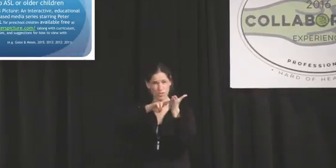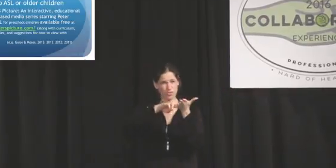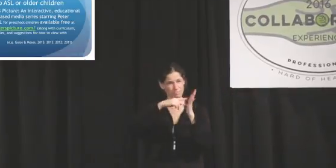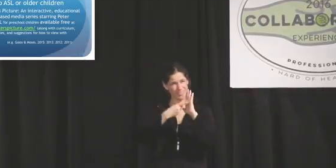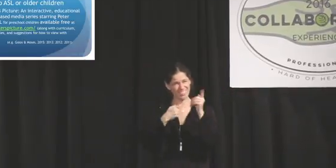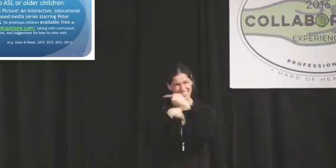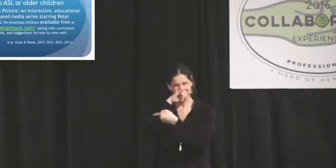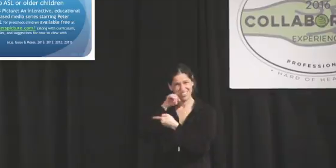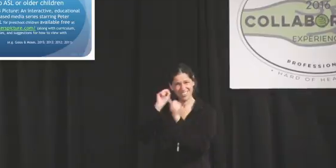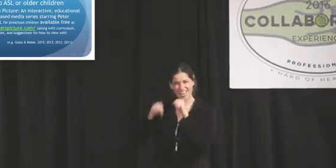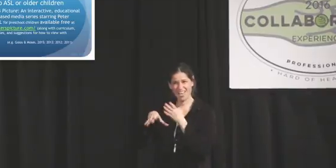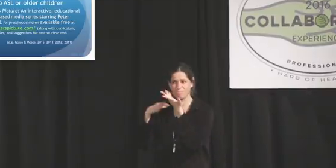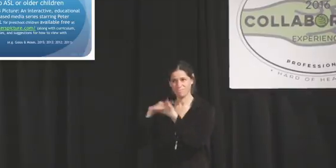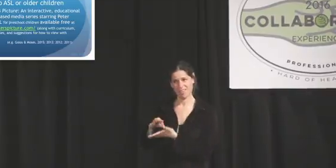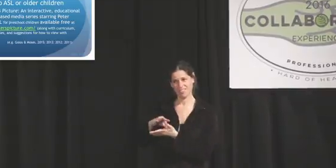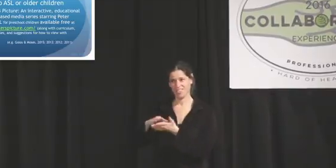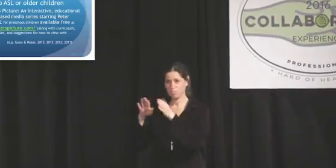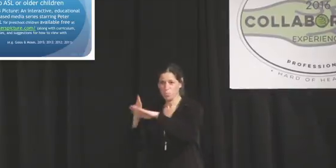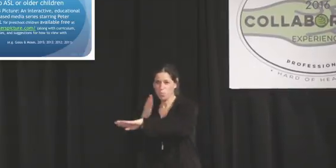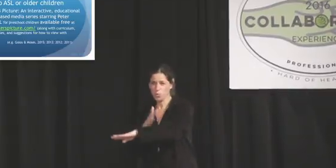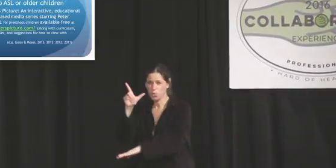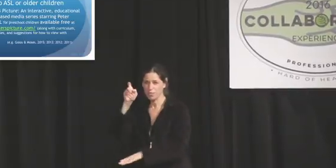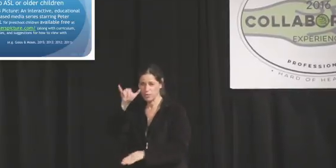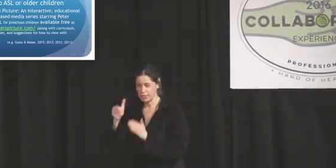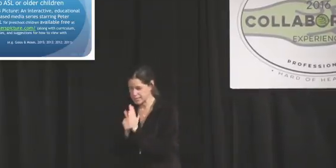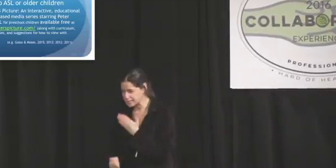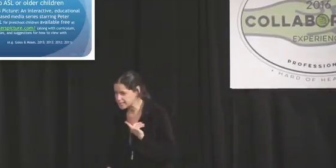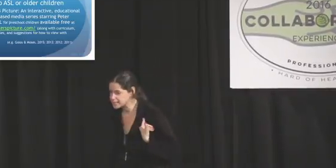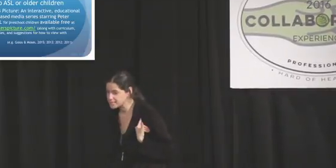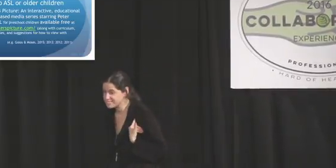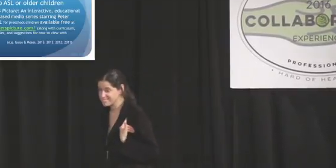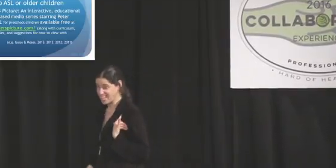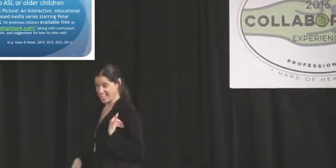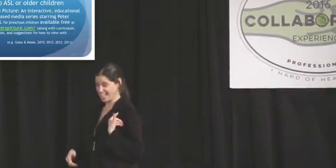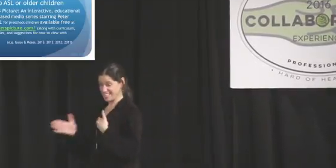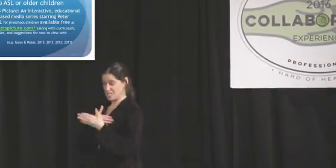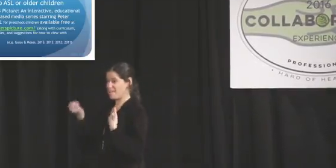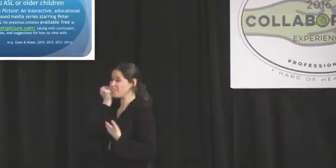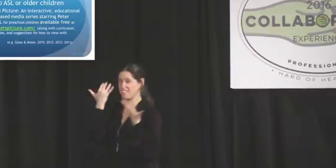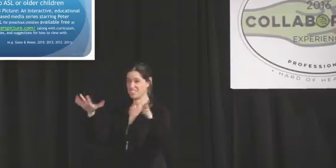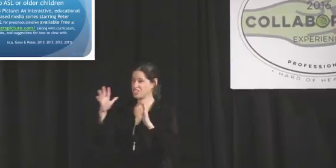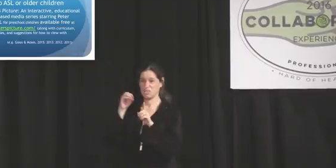It's all research-based, evidence-based strategies, so it really helps kids with those -- in those early years,